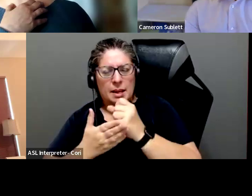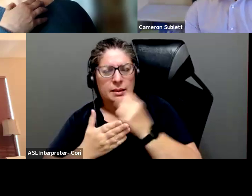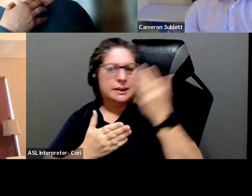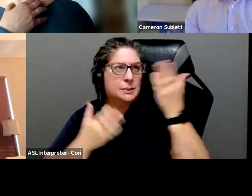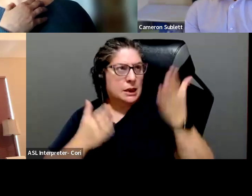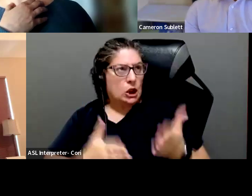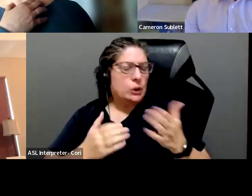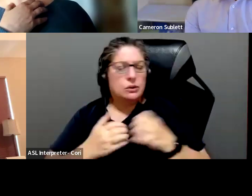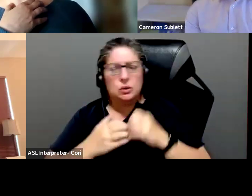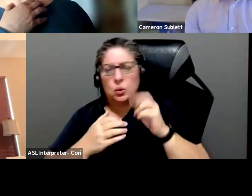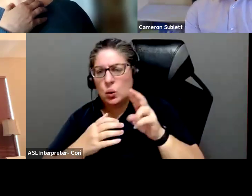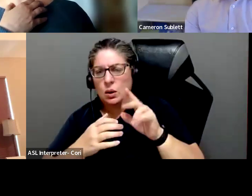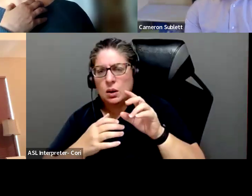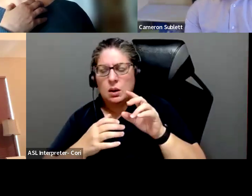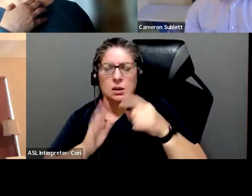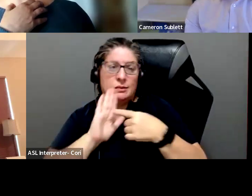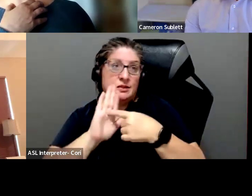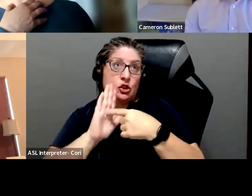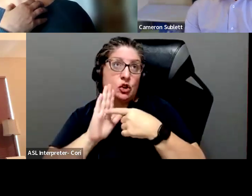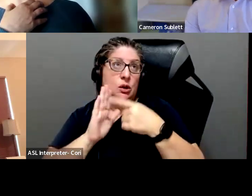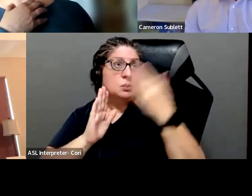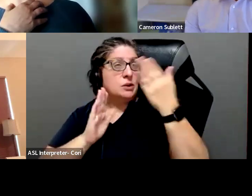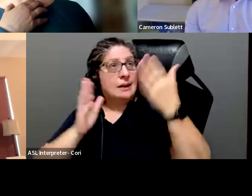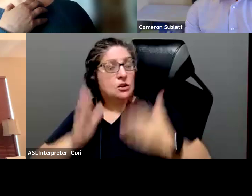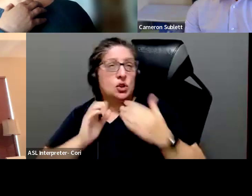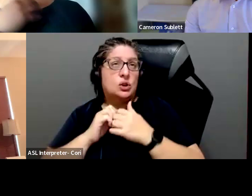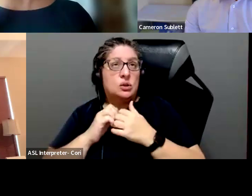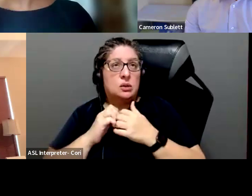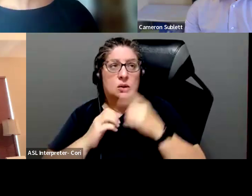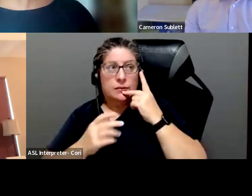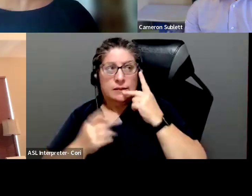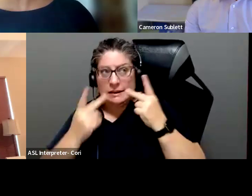Or featured presenters that you have seen that has kind of an